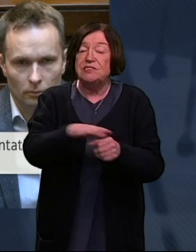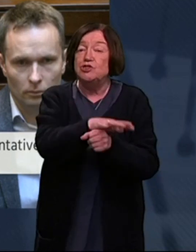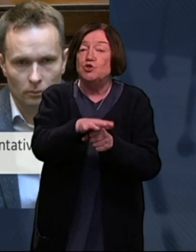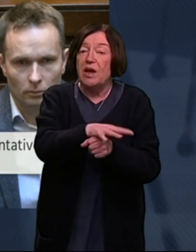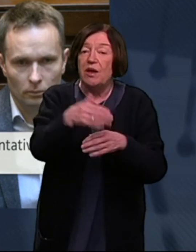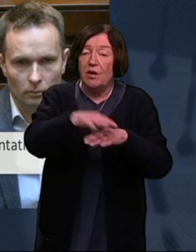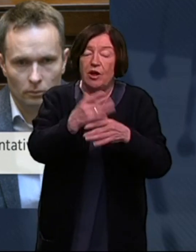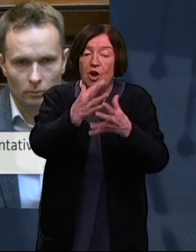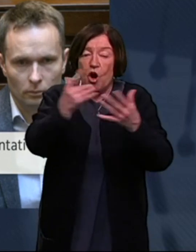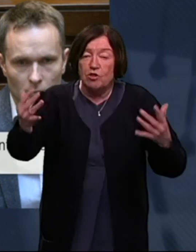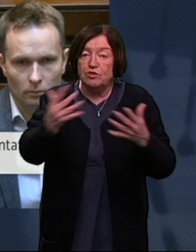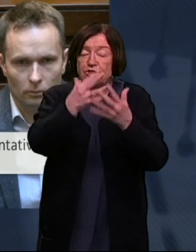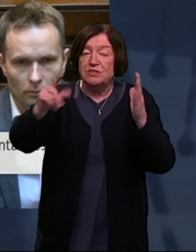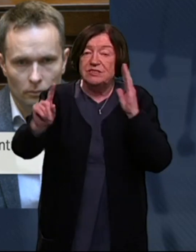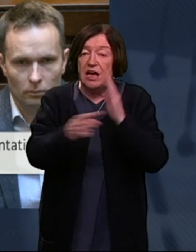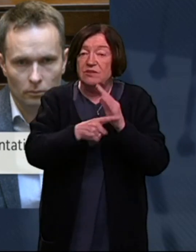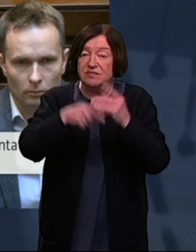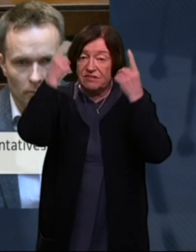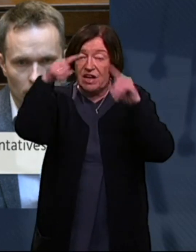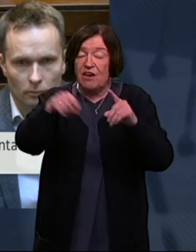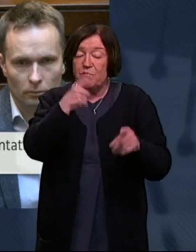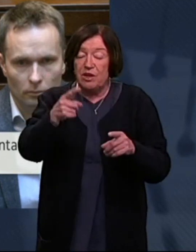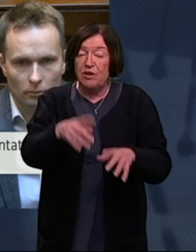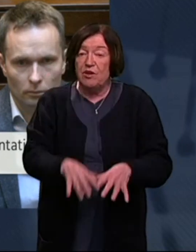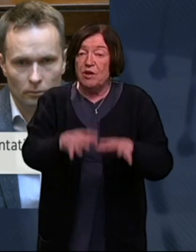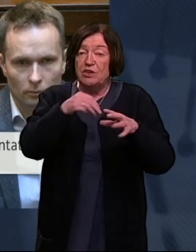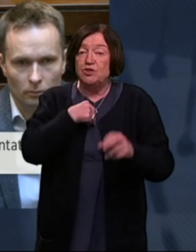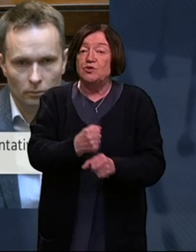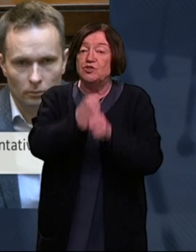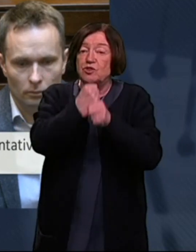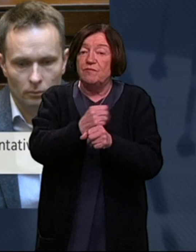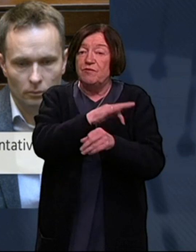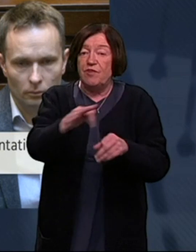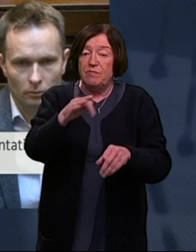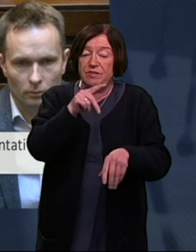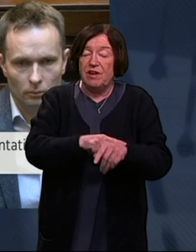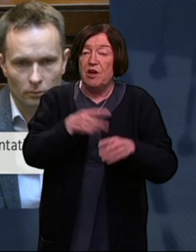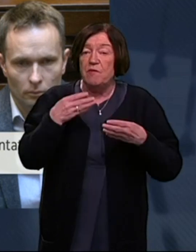hundreds and thousands of calves are bred to suffer from their moment of birth.